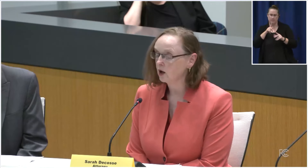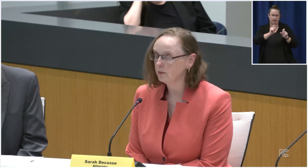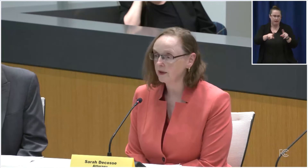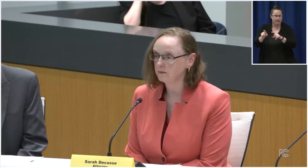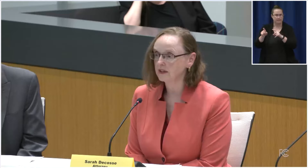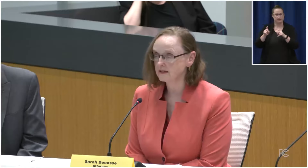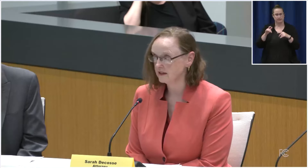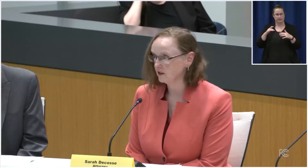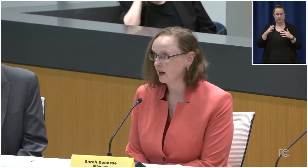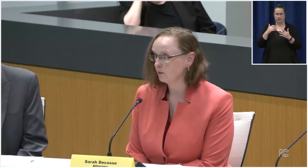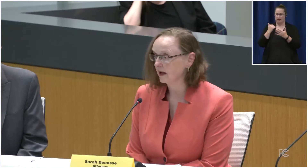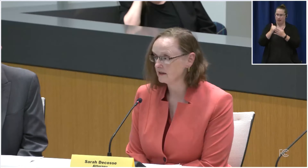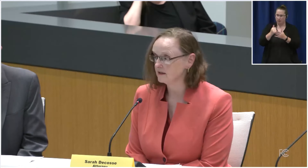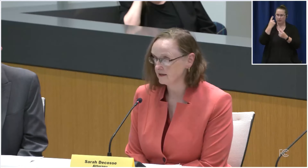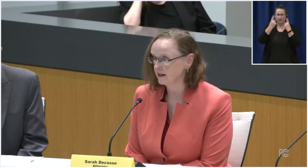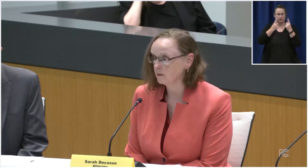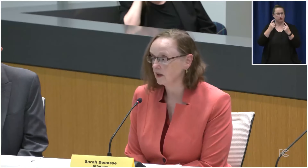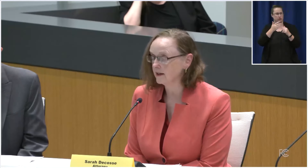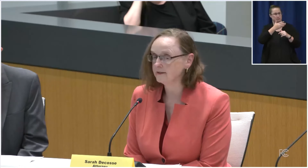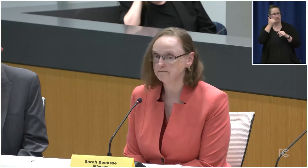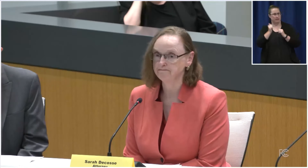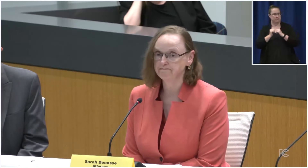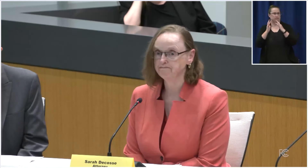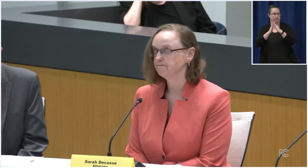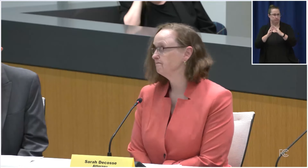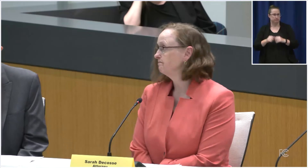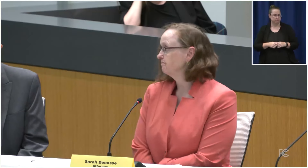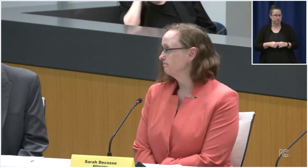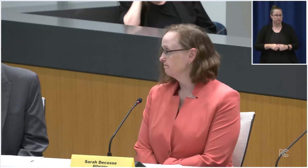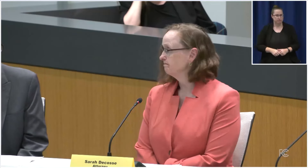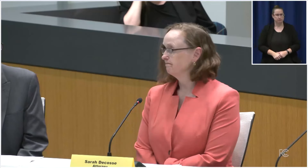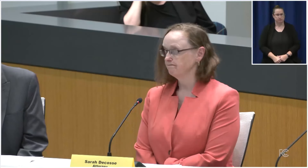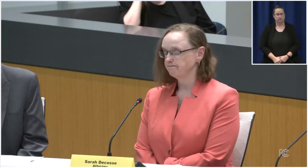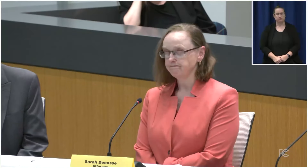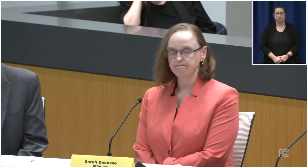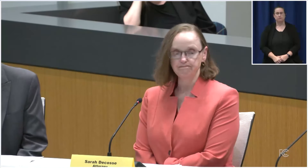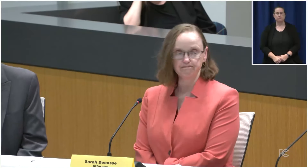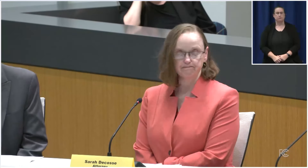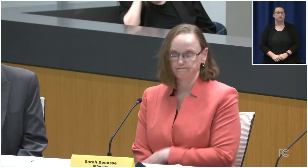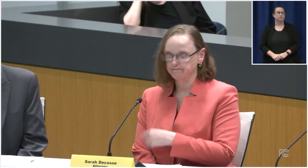REALLY DO THE SAME, TO CONSULT WITH ASL SPEAKERS THAT THEY MIGHT HAVE ALREADY ON THEIR STAFF WHO COULD